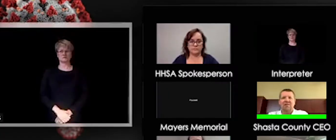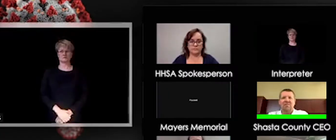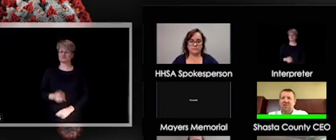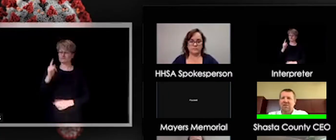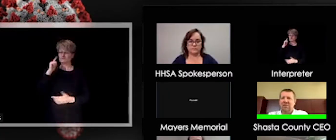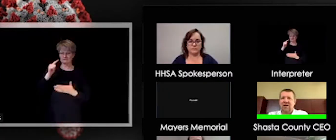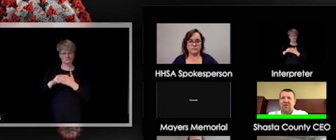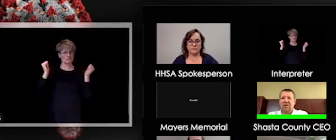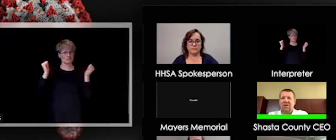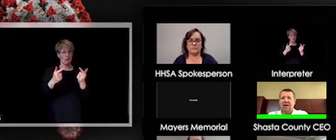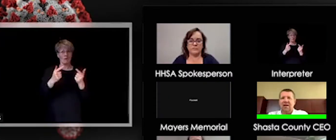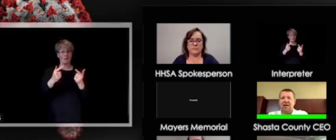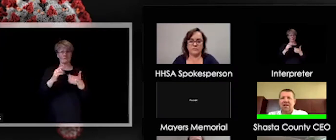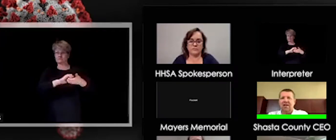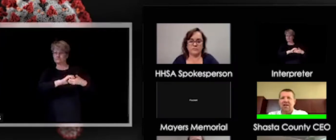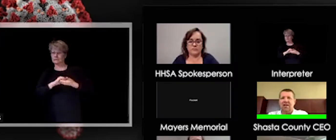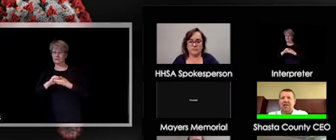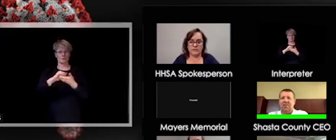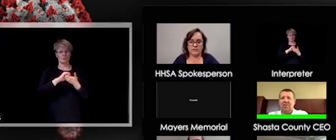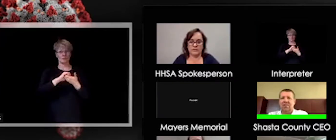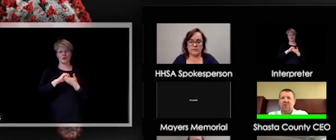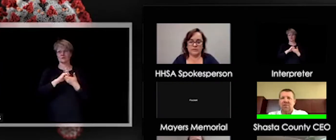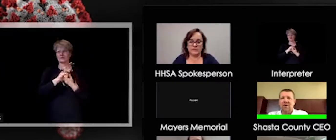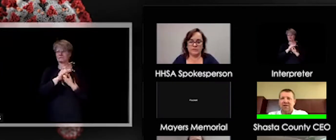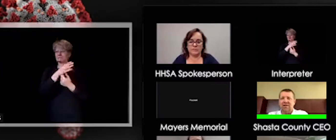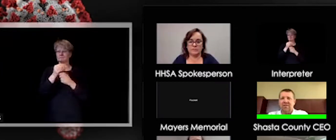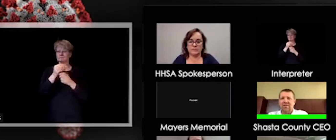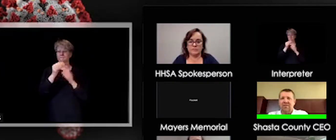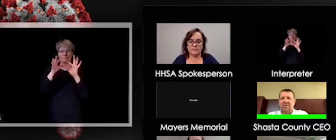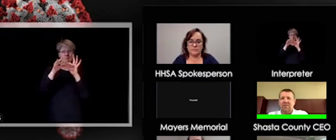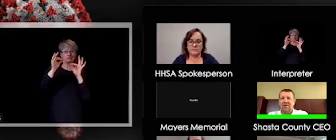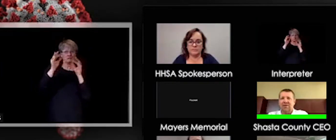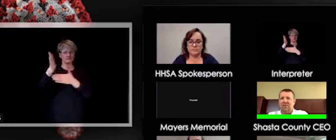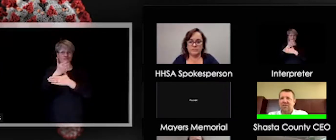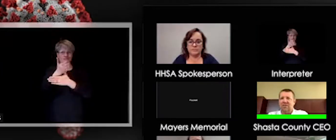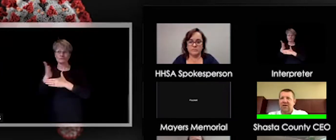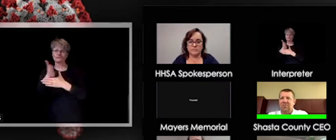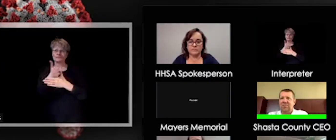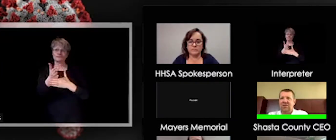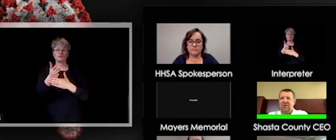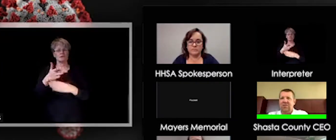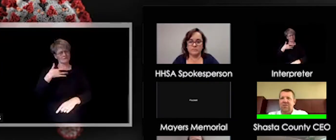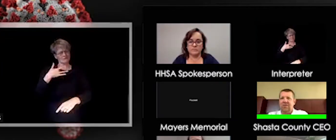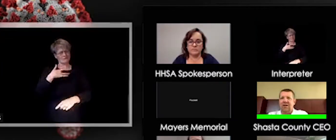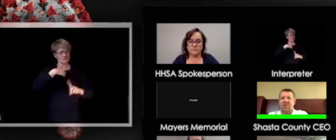got some messages out there and it was really a positive, positive thing. So, thank you